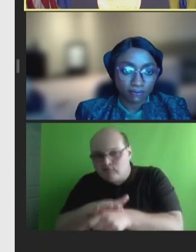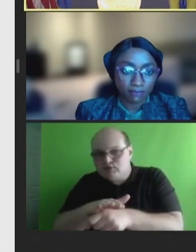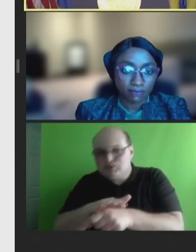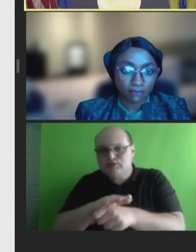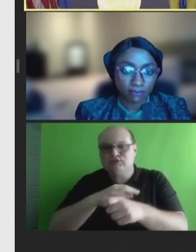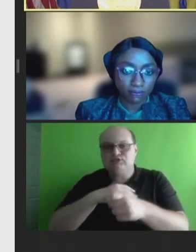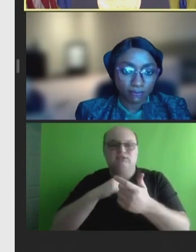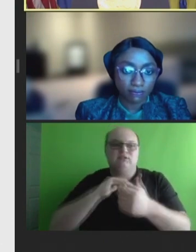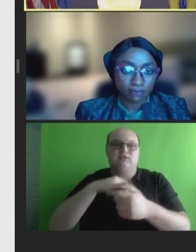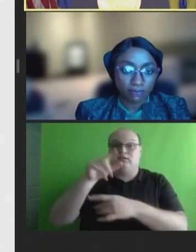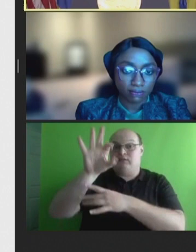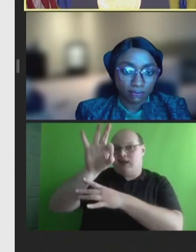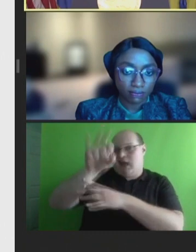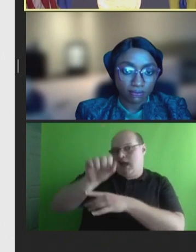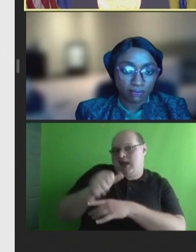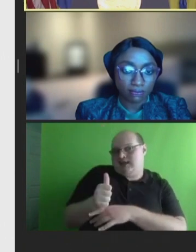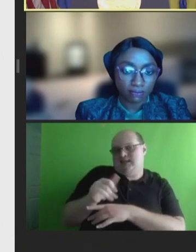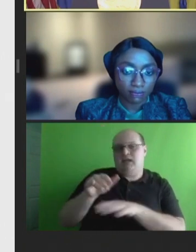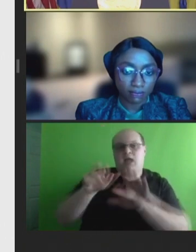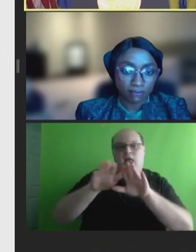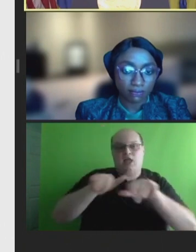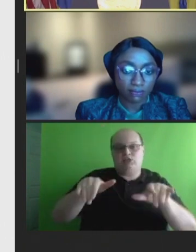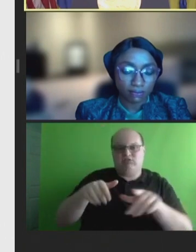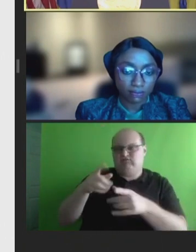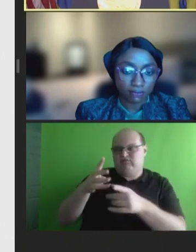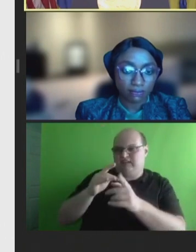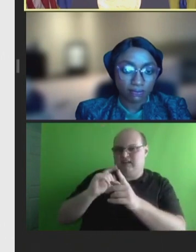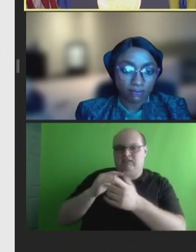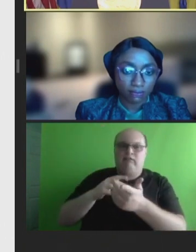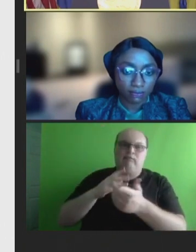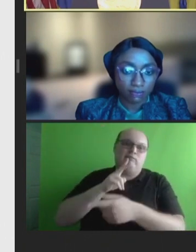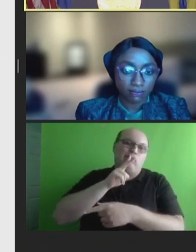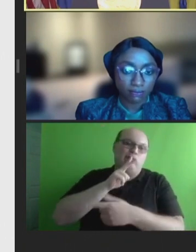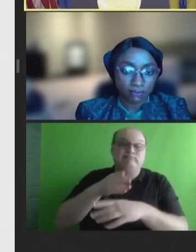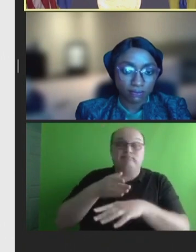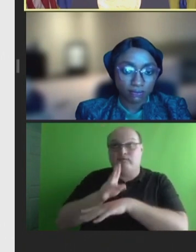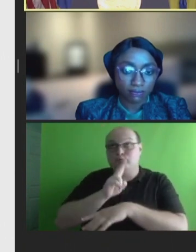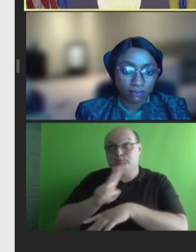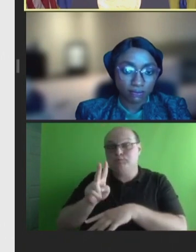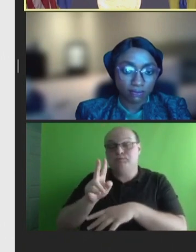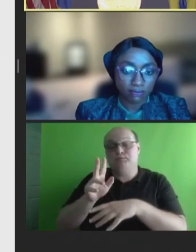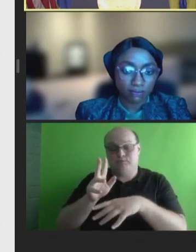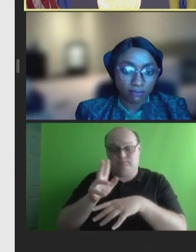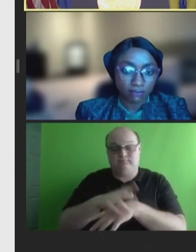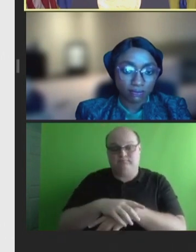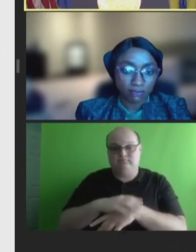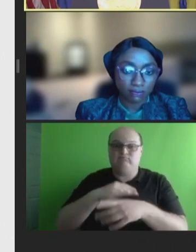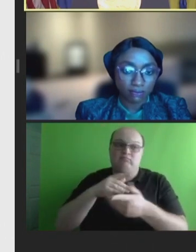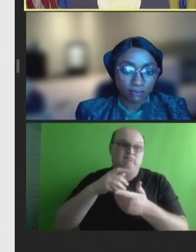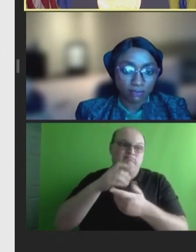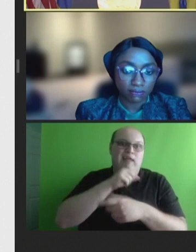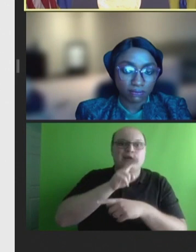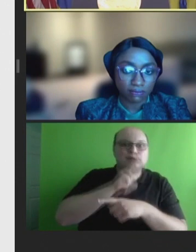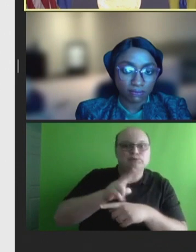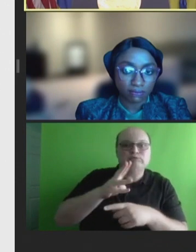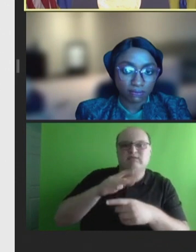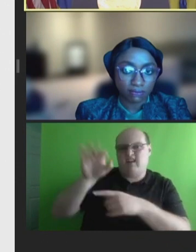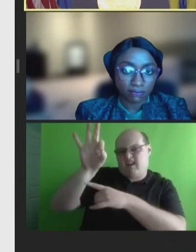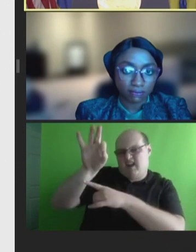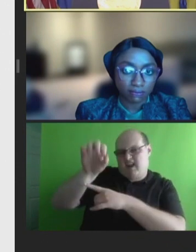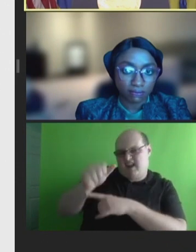9 out of 10 children at their 2-year-old -- at 2 years old having routine vaccinations.